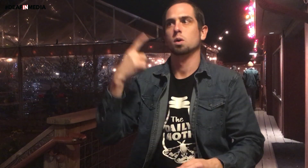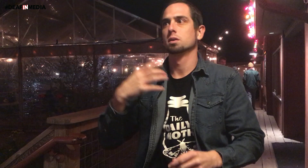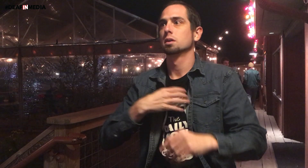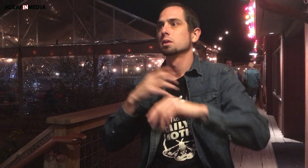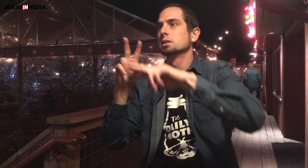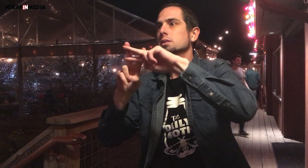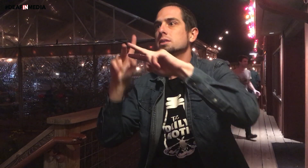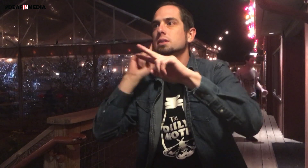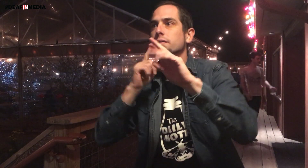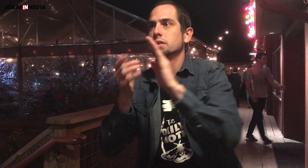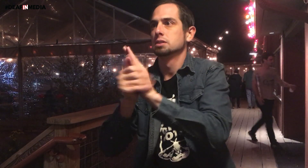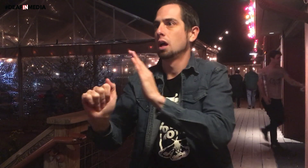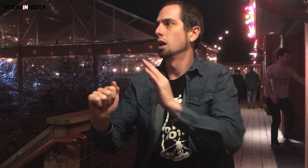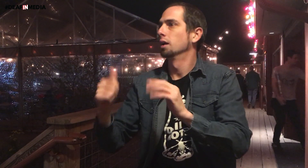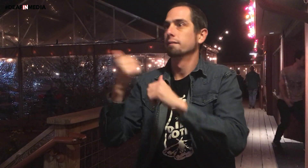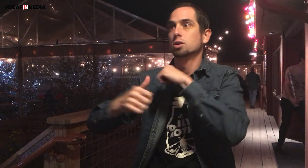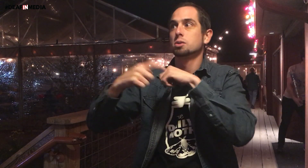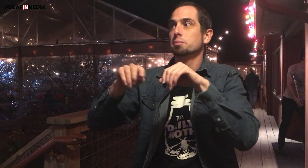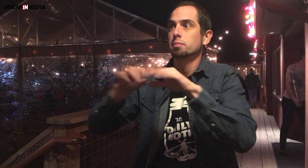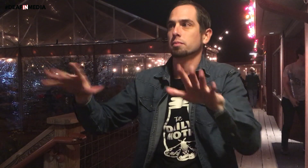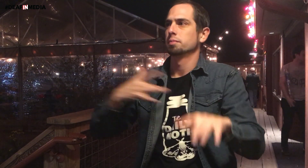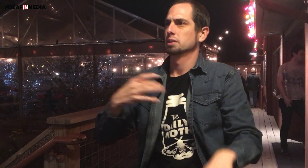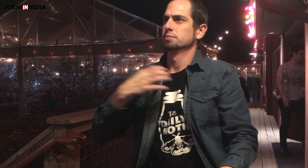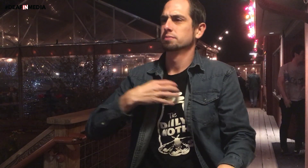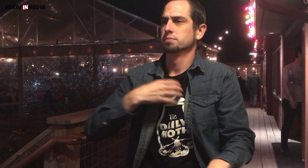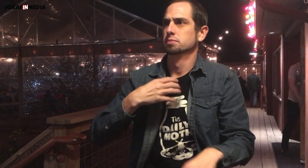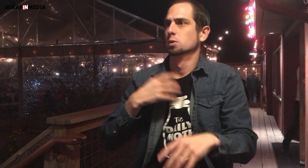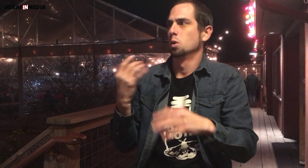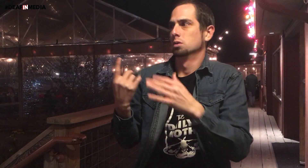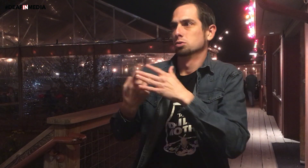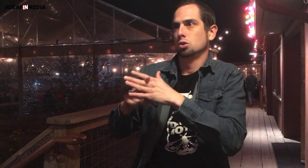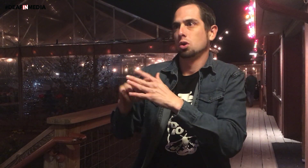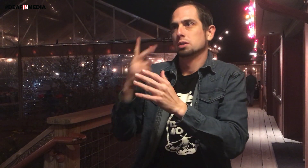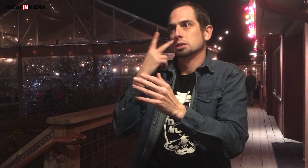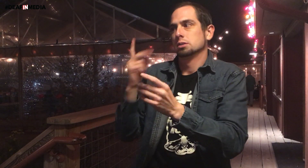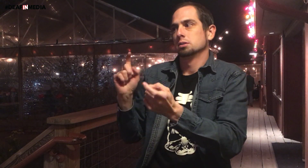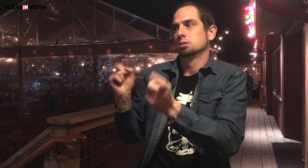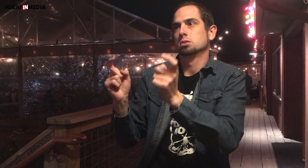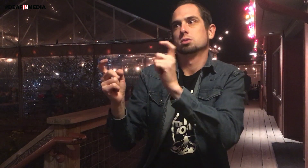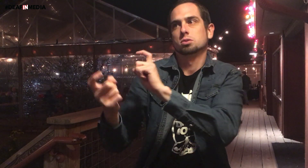always speaking out and using #DeafTalent to spread their message and become outspoken for change